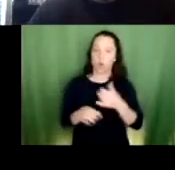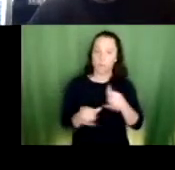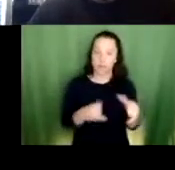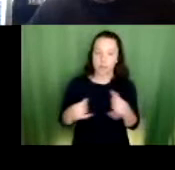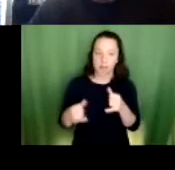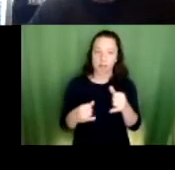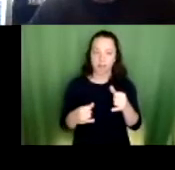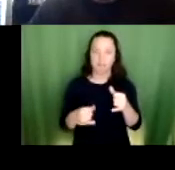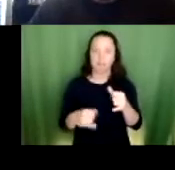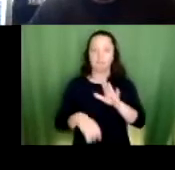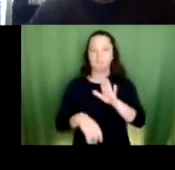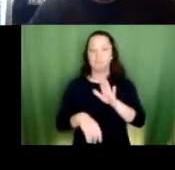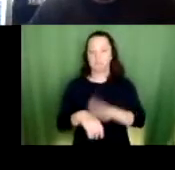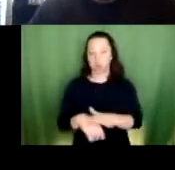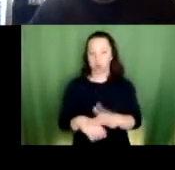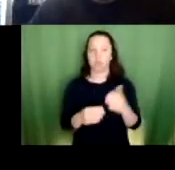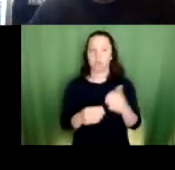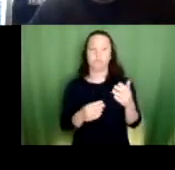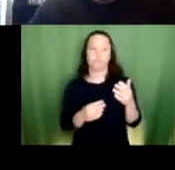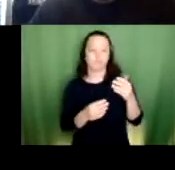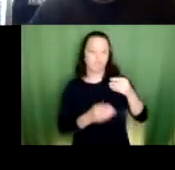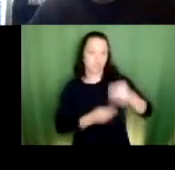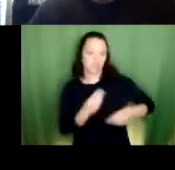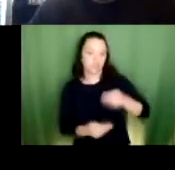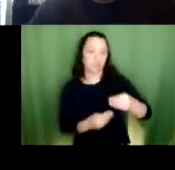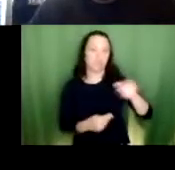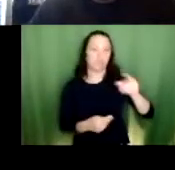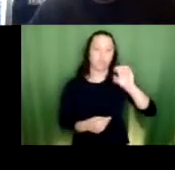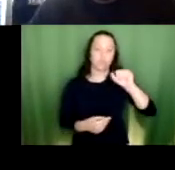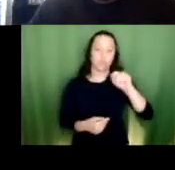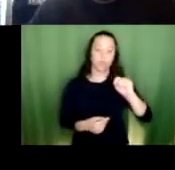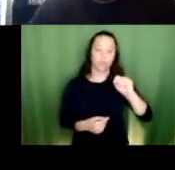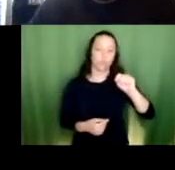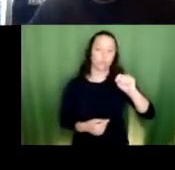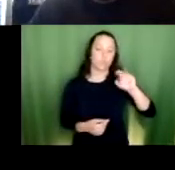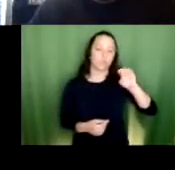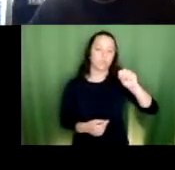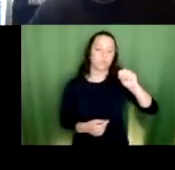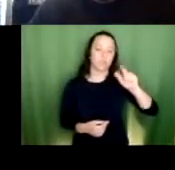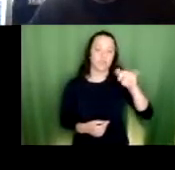and traditional territories of the Coast Salish Peoples and that we occupy this land.